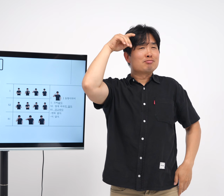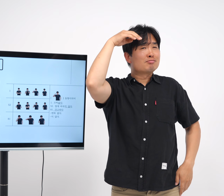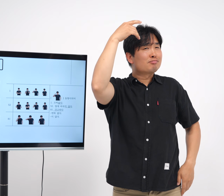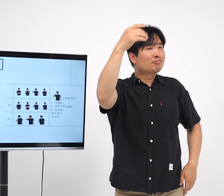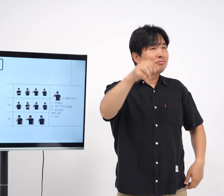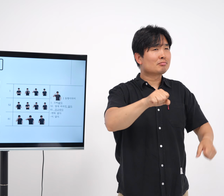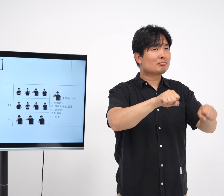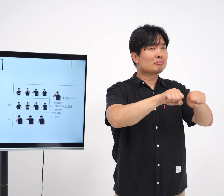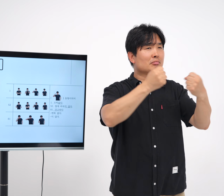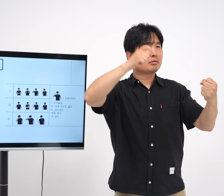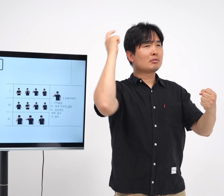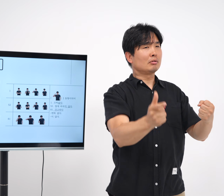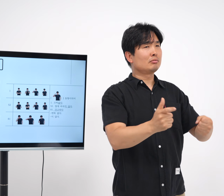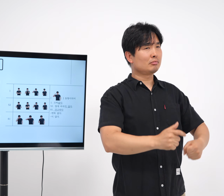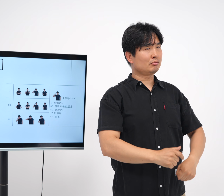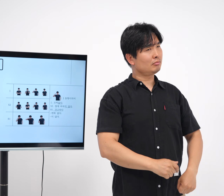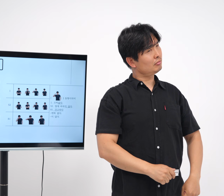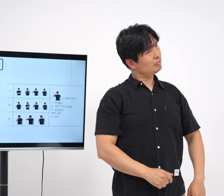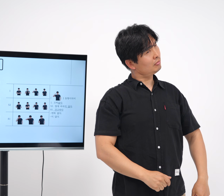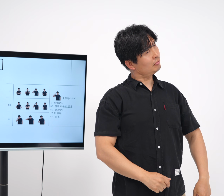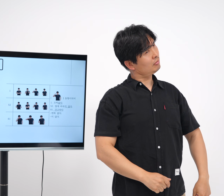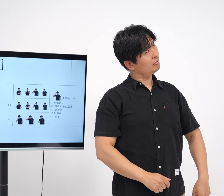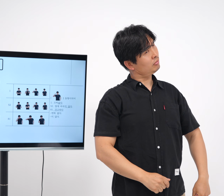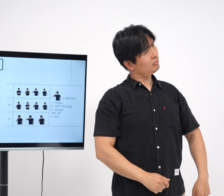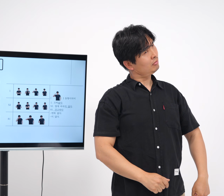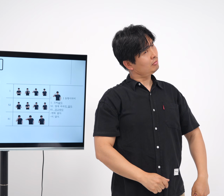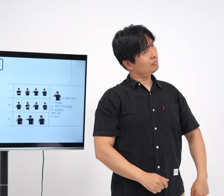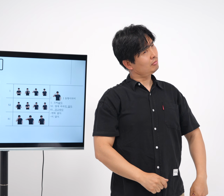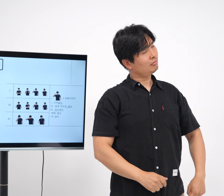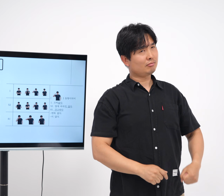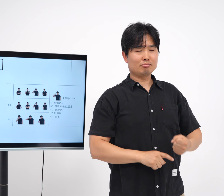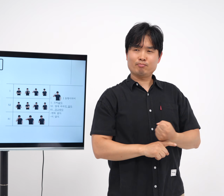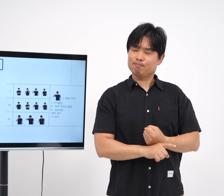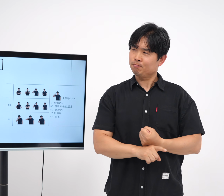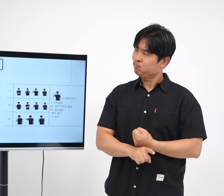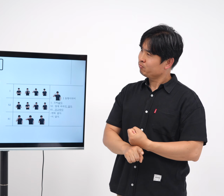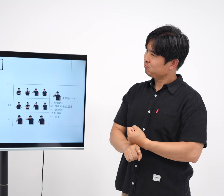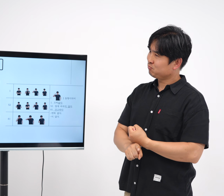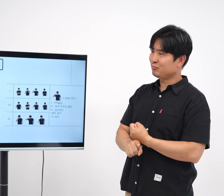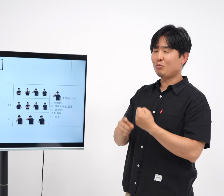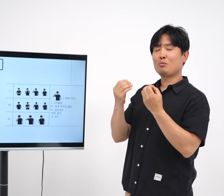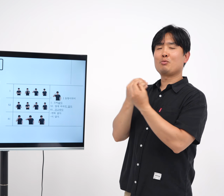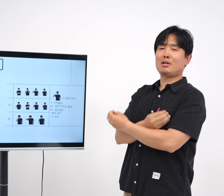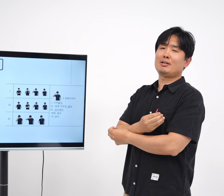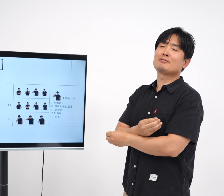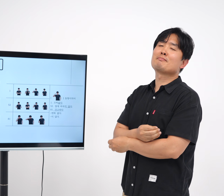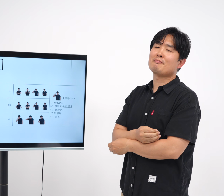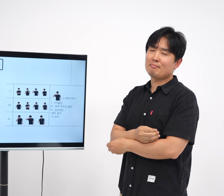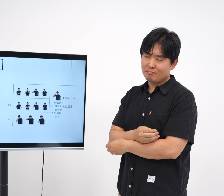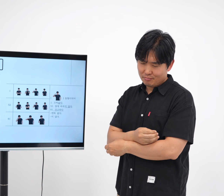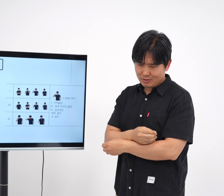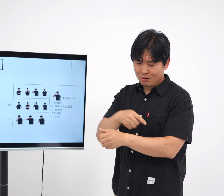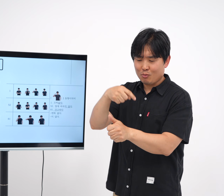“This sign has a strong meaning. That’s it!”, when the hearing person later sees the sign that says “No movement,” they will misunderstand and ask, “What is that? What does it mean?”